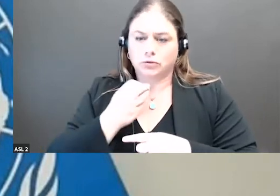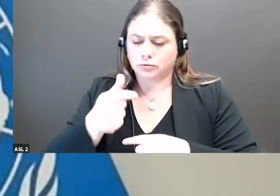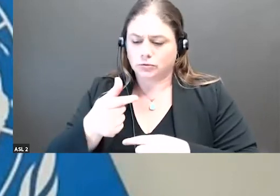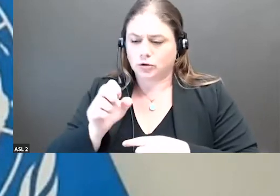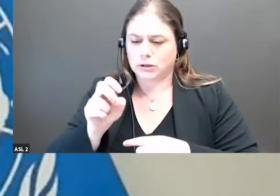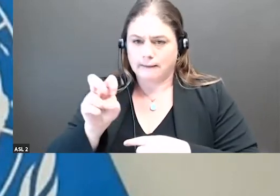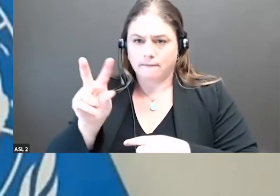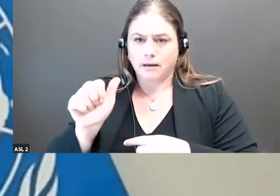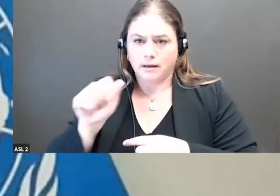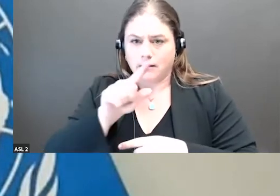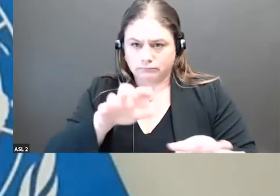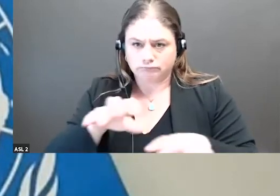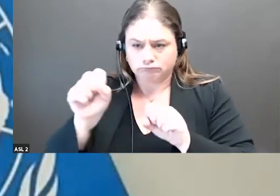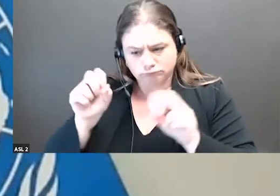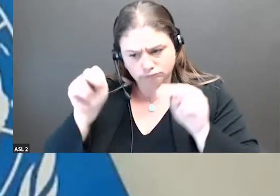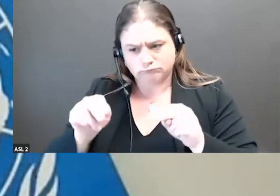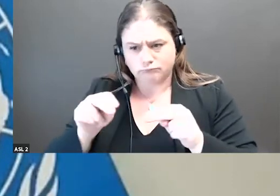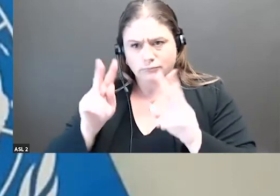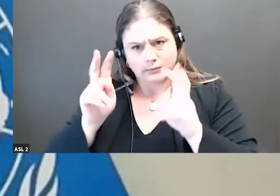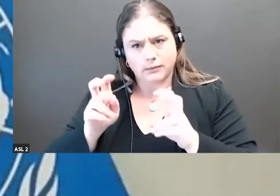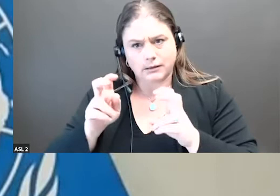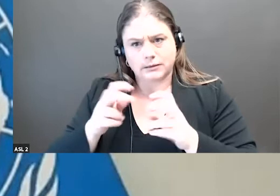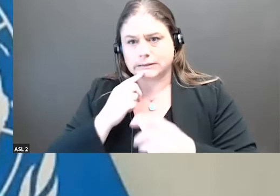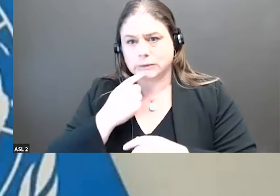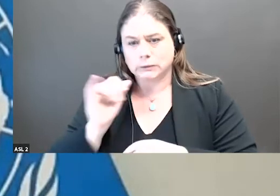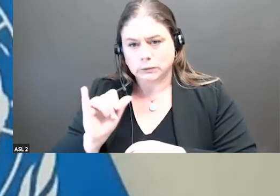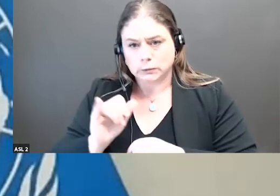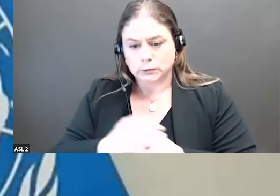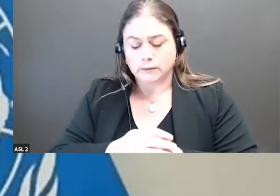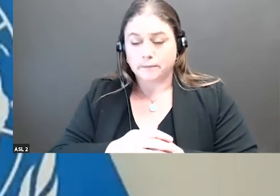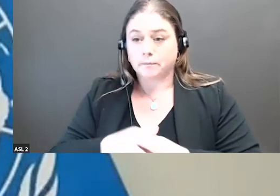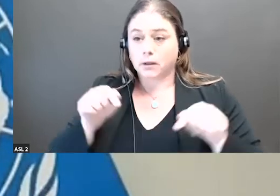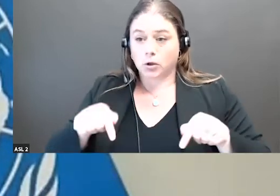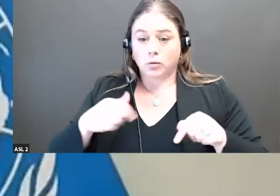you have a commitment to develop a disability inclusion action plan, you can build on this,